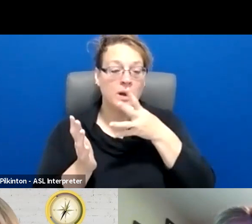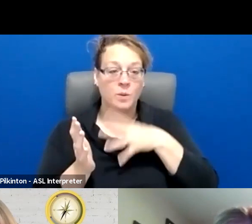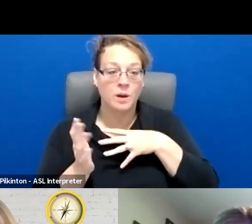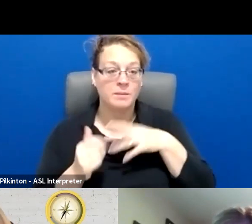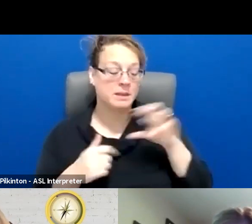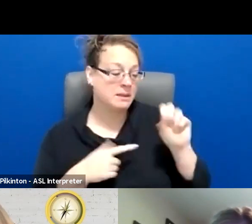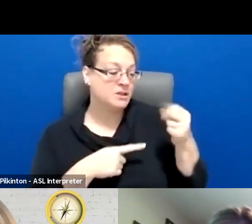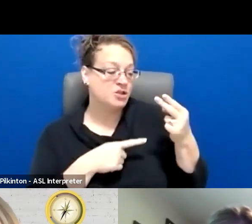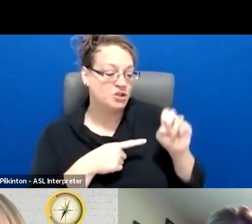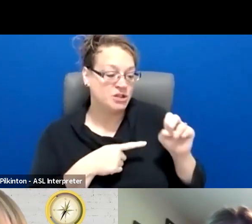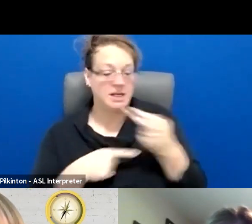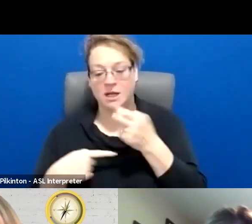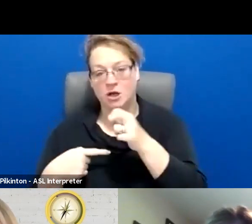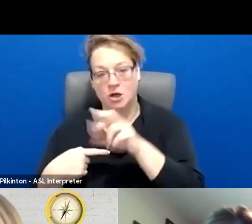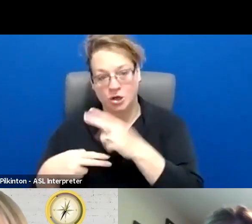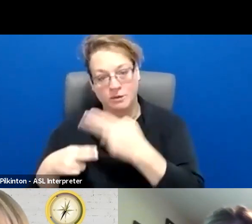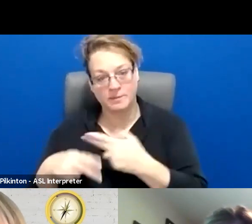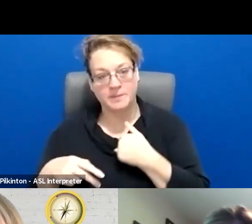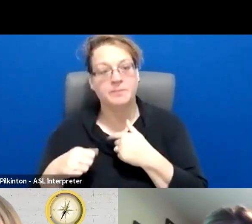Megan Hart and I am a middle-aged white woman.